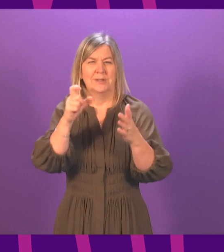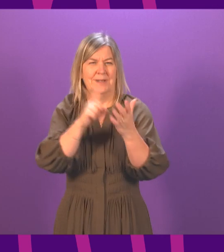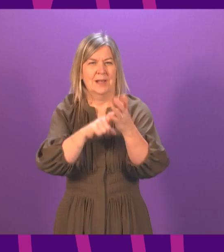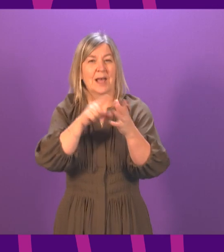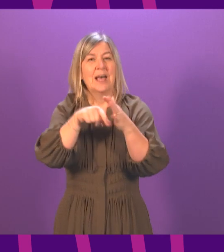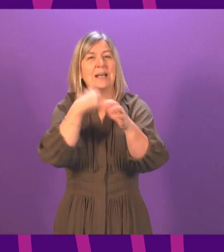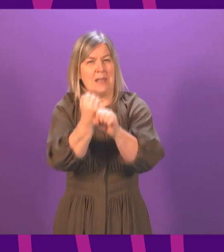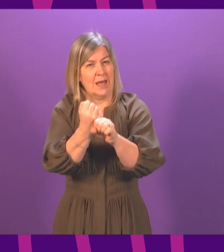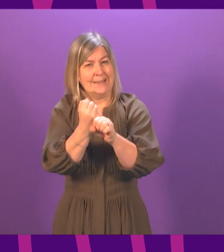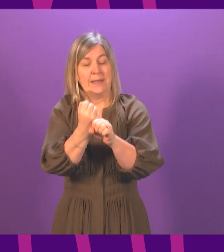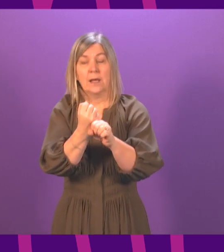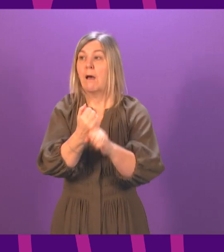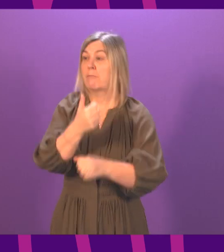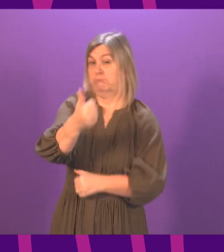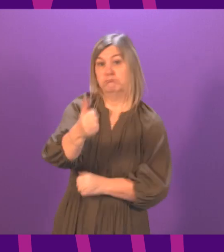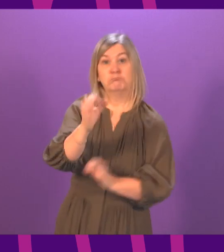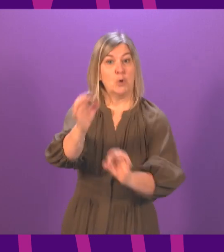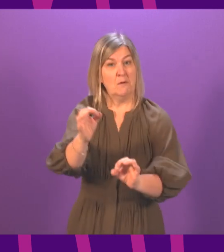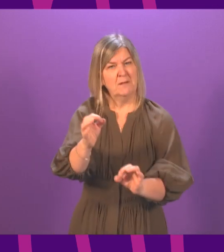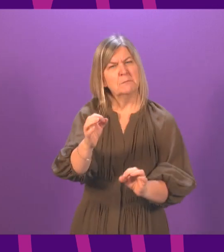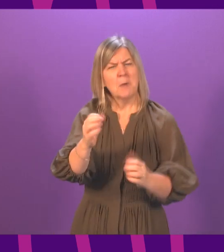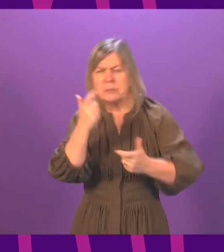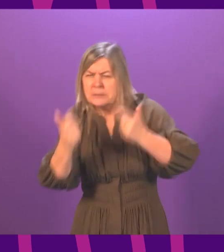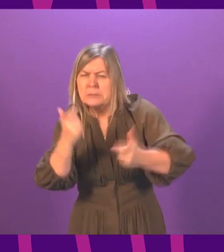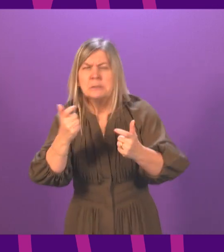so it is good to hear that the group met this morning.